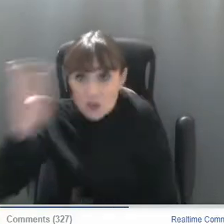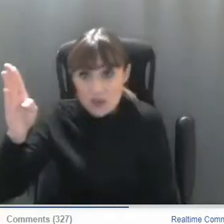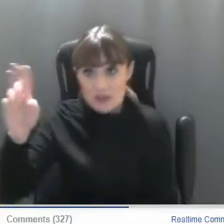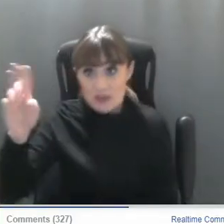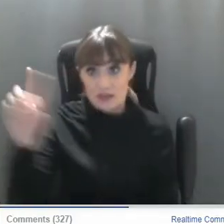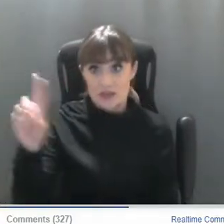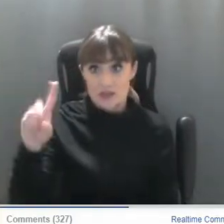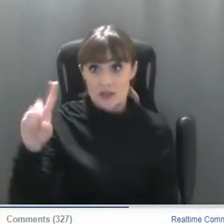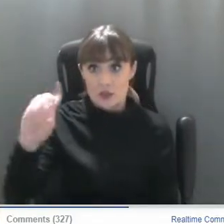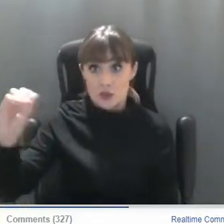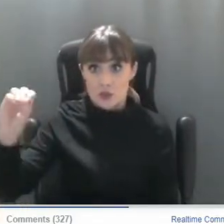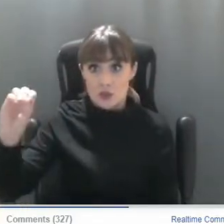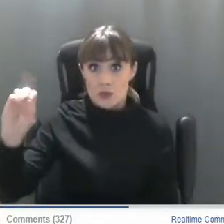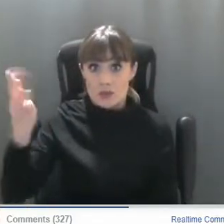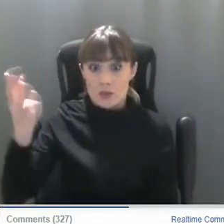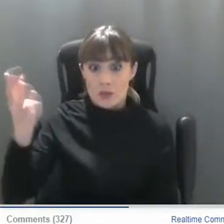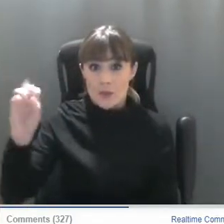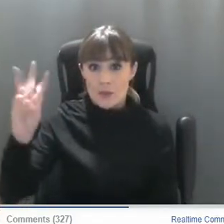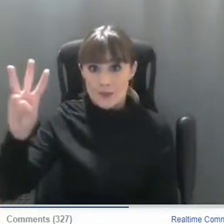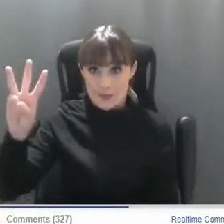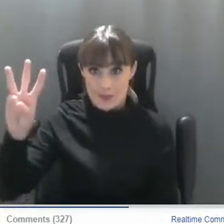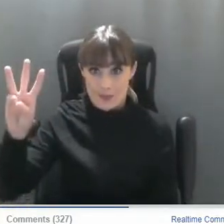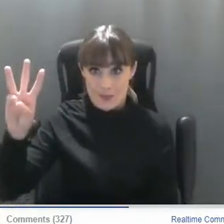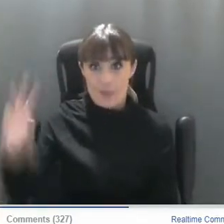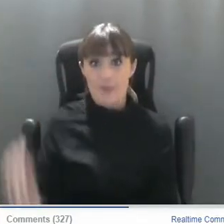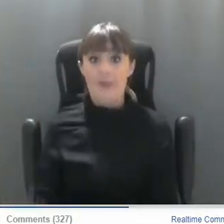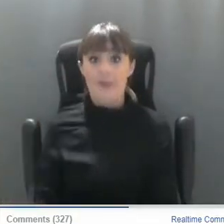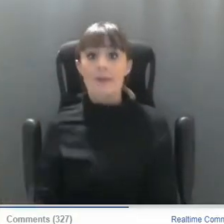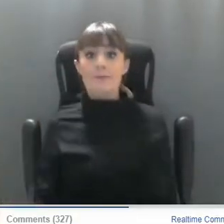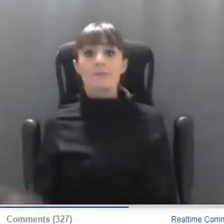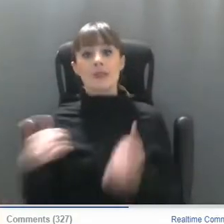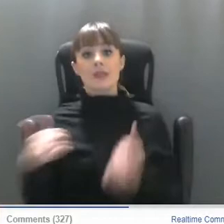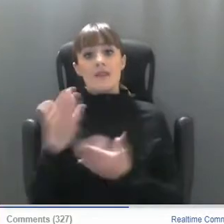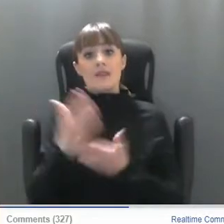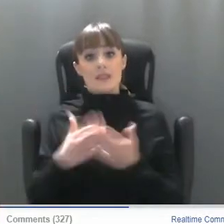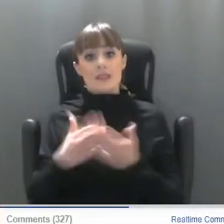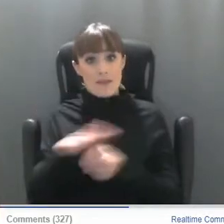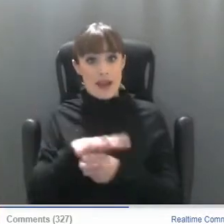the animal. So we're asking you to stand back, or you might come up to an exhibit